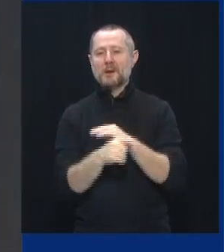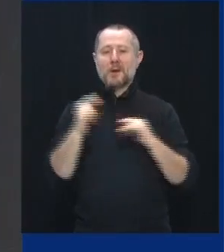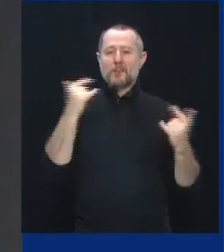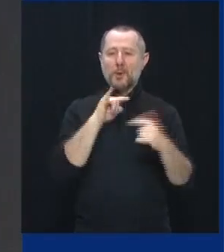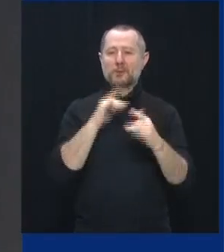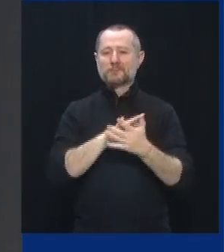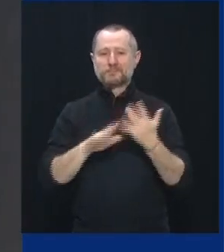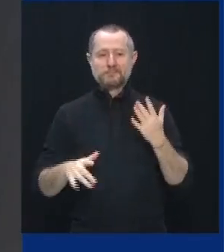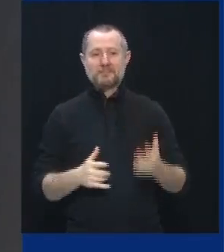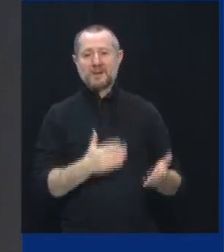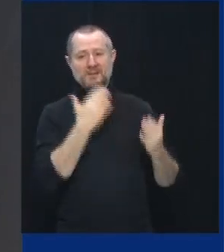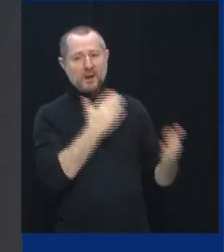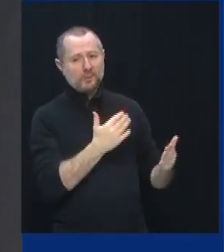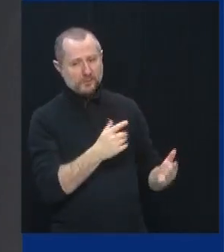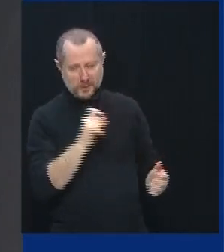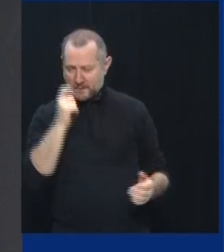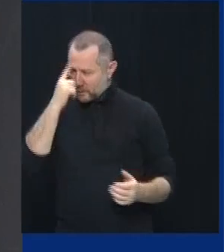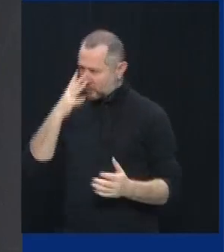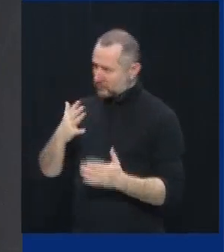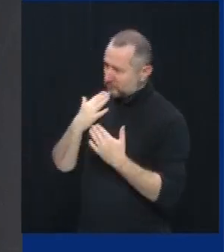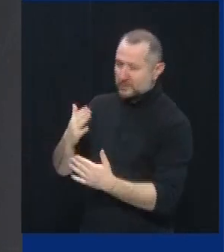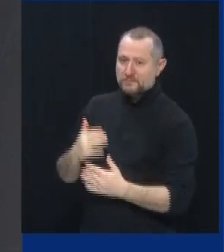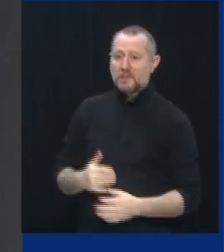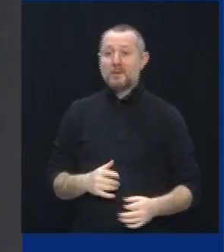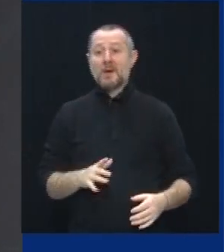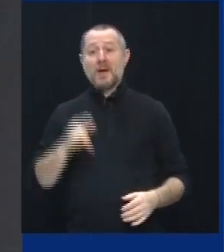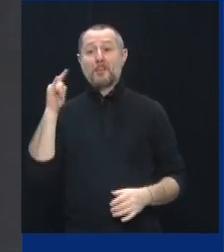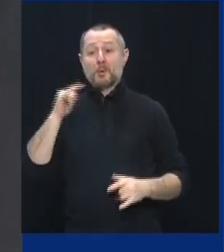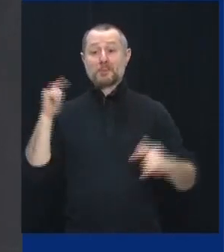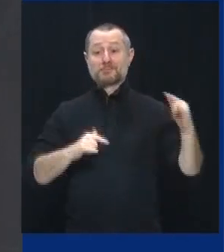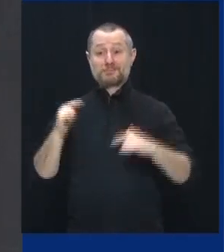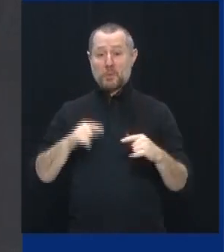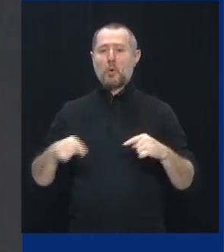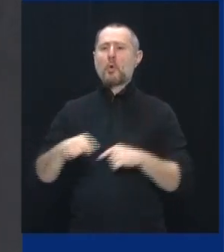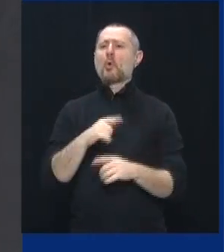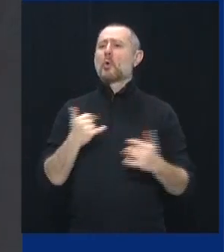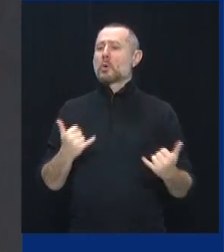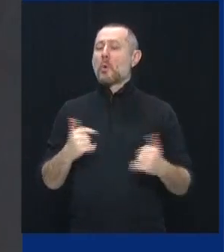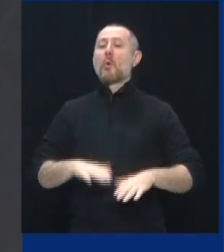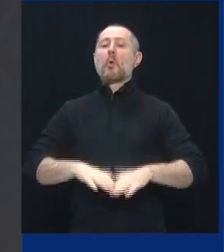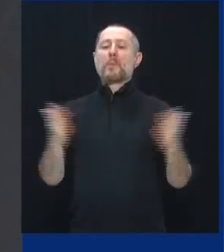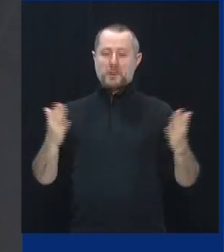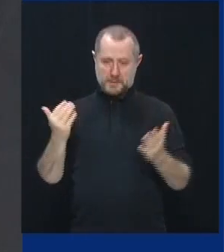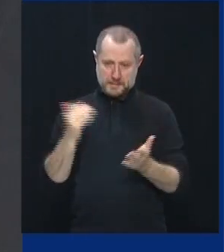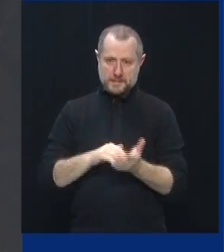AUTHORITY OF NEW YORK, AND NEW JERSEY, RUNS THE TERMINALS, RUNS THE AIRPORTS. MR. COTTON?